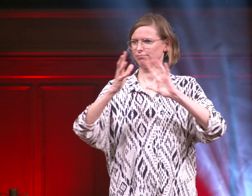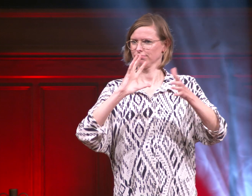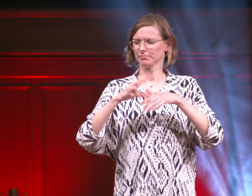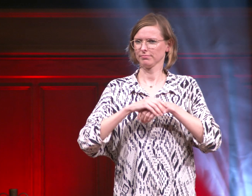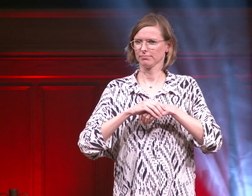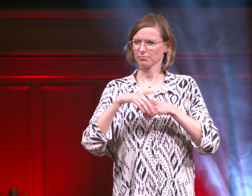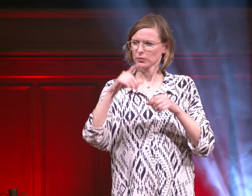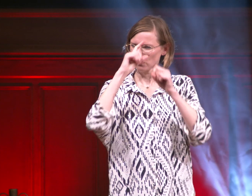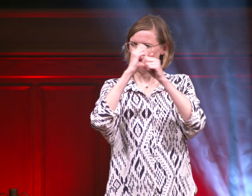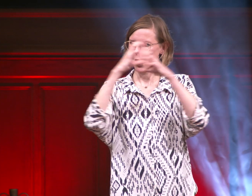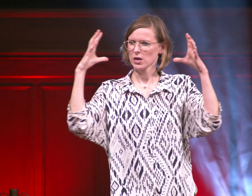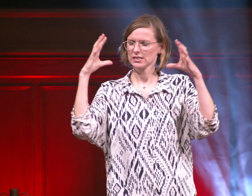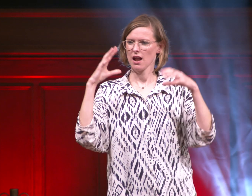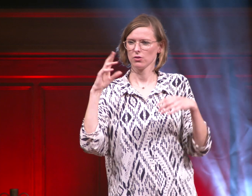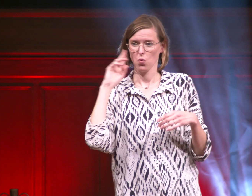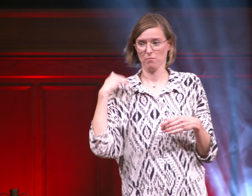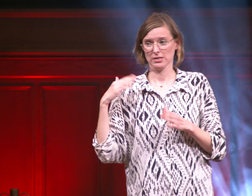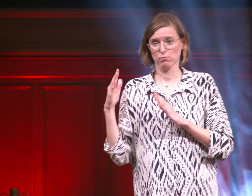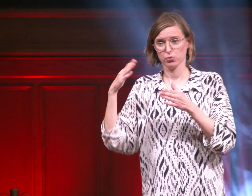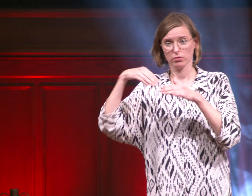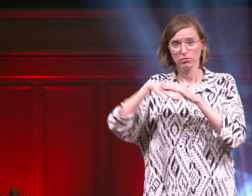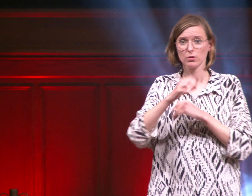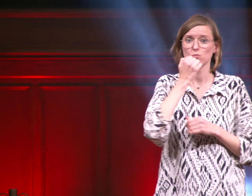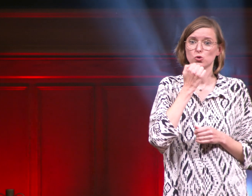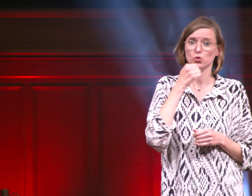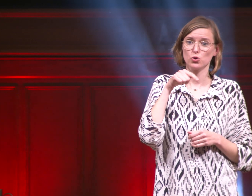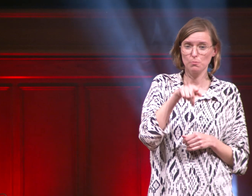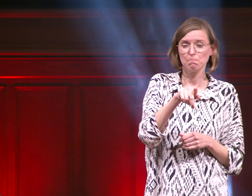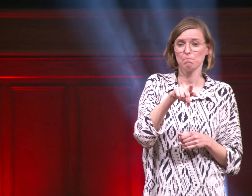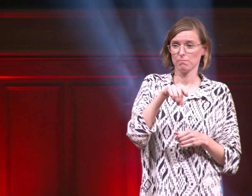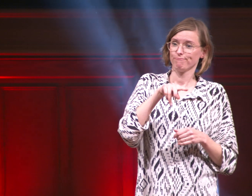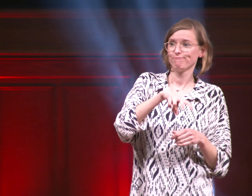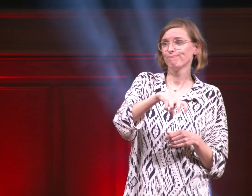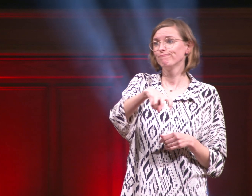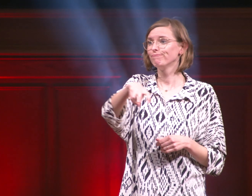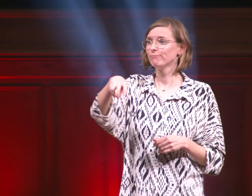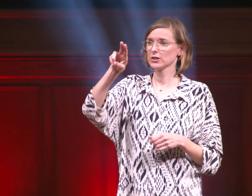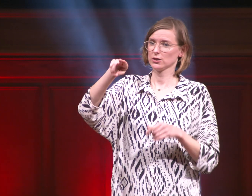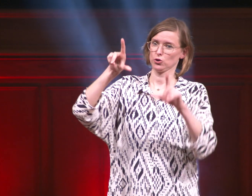Sign languages are 3D languages. And what they do when they come into the museum